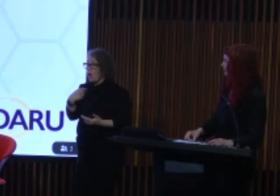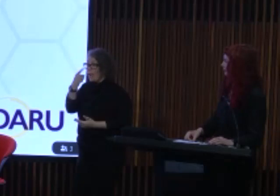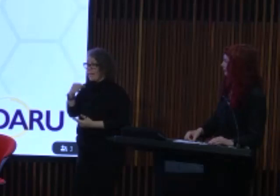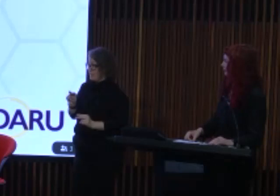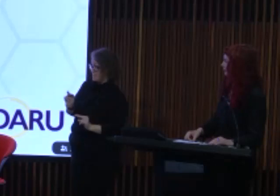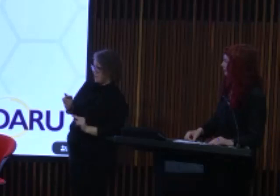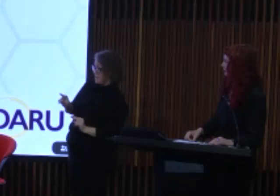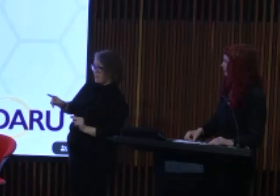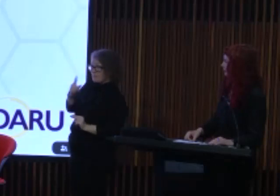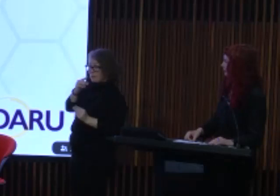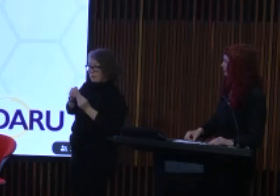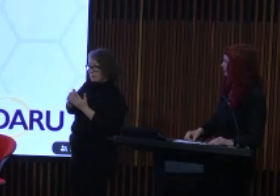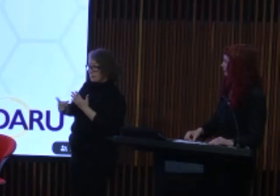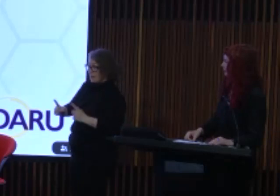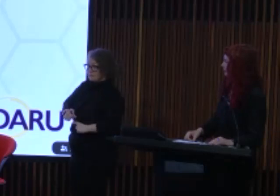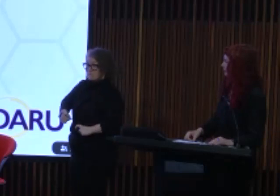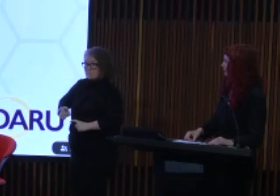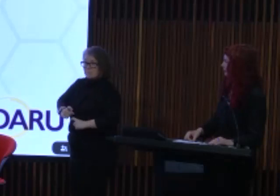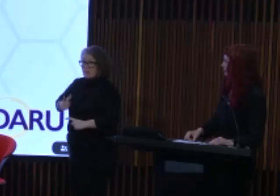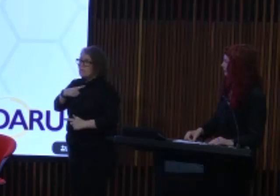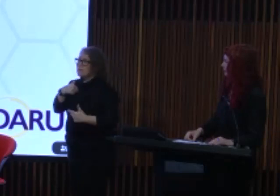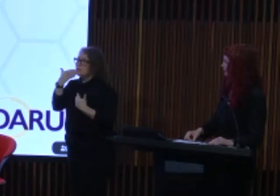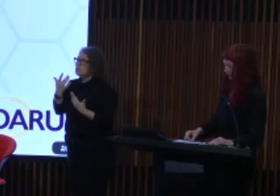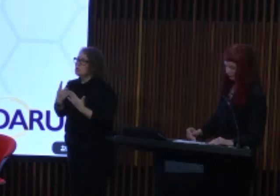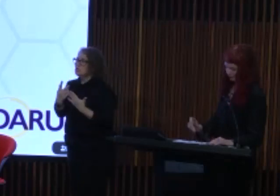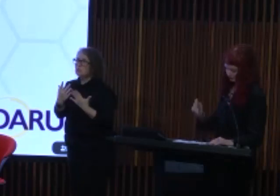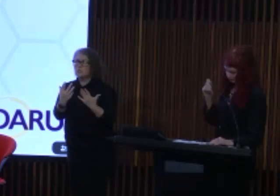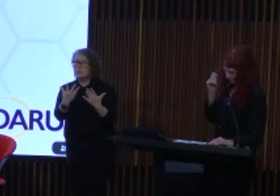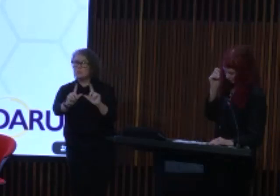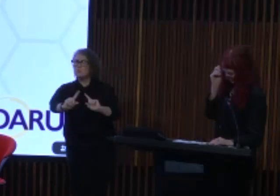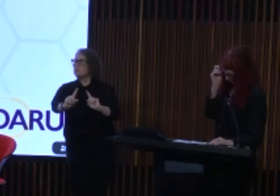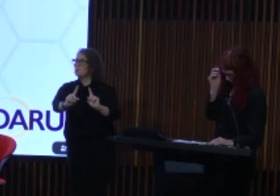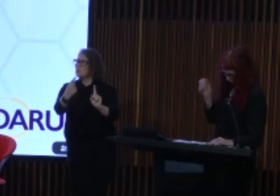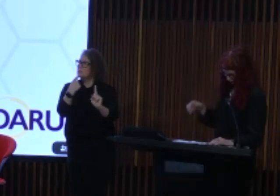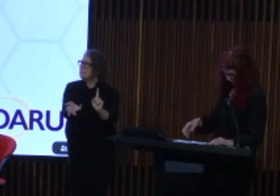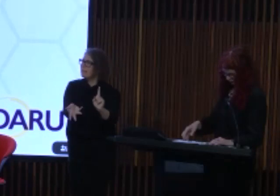people and that system isn't very well attuned to allowing people to have a